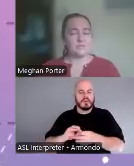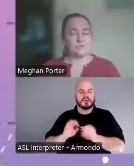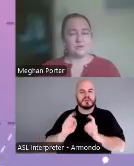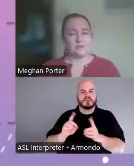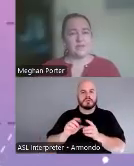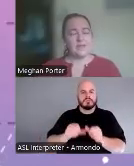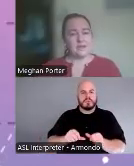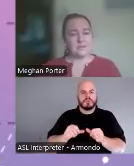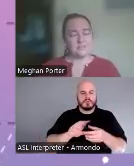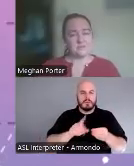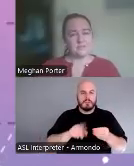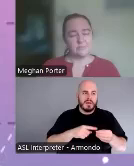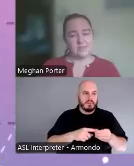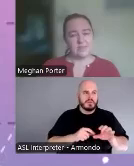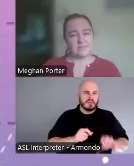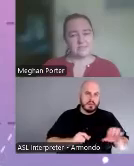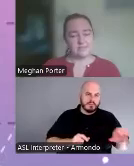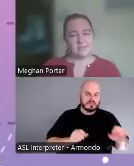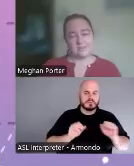or other social media accessibility